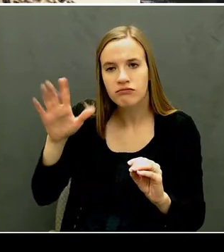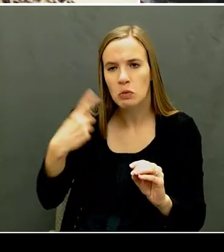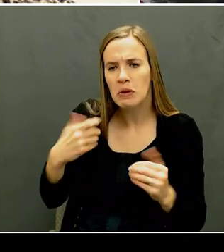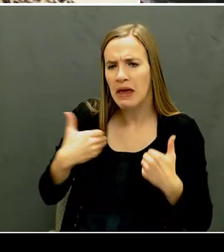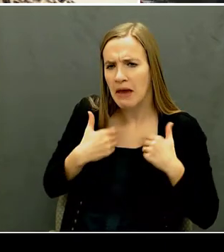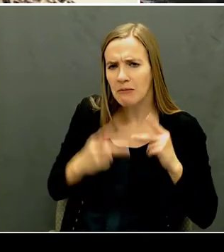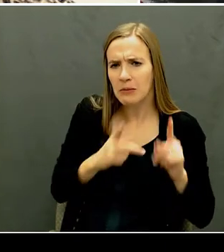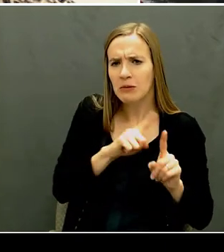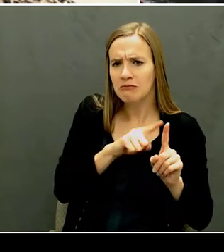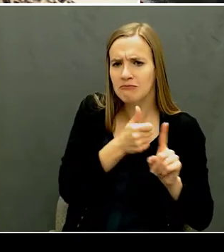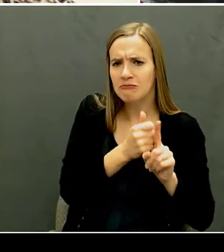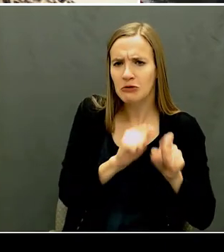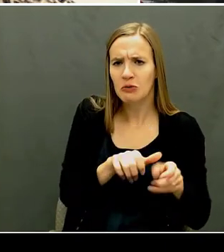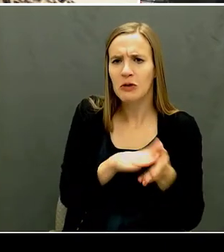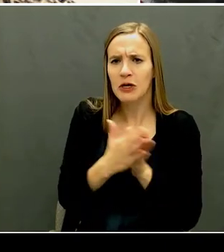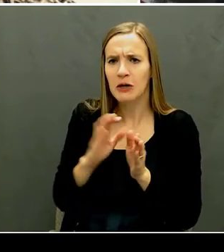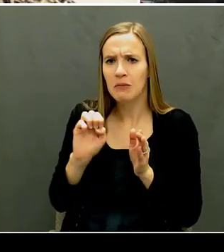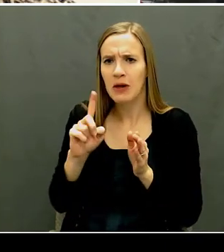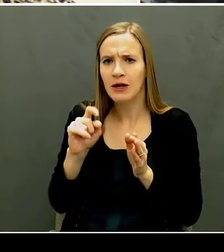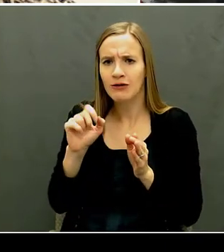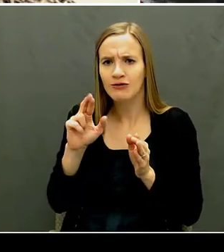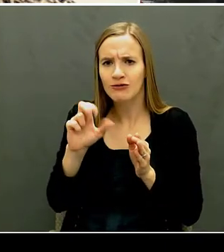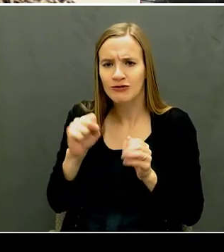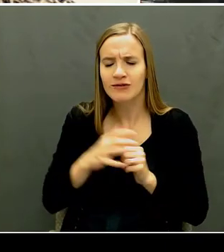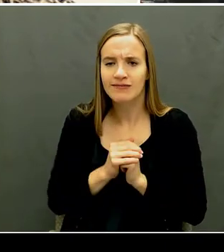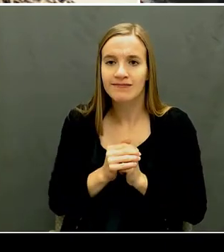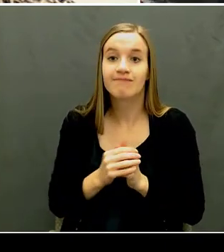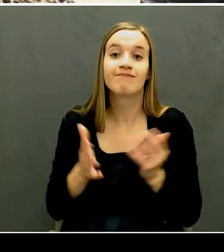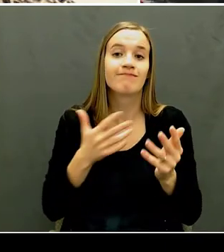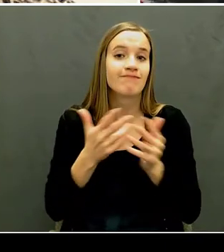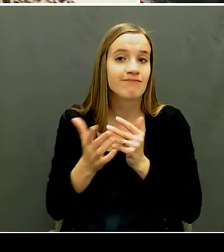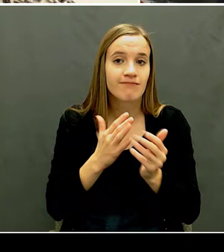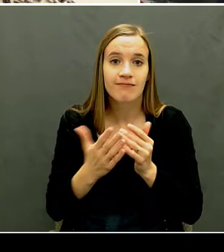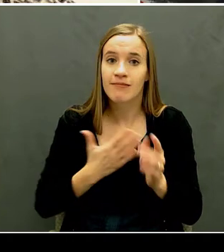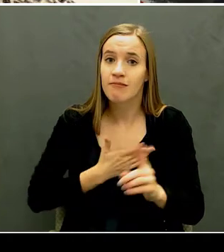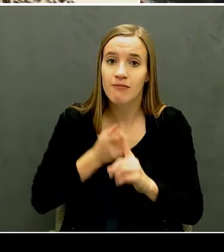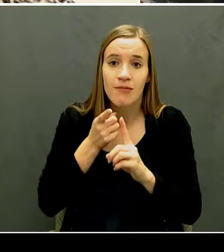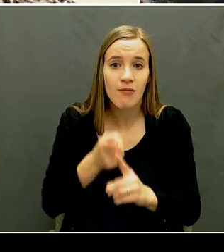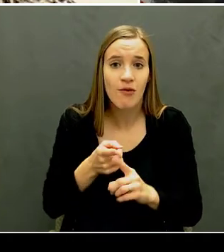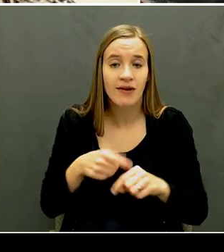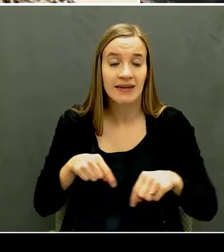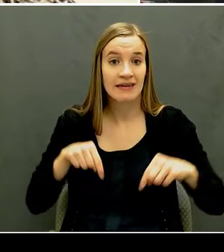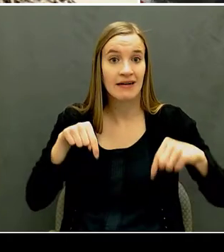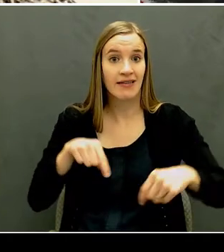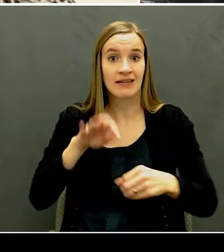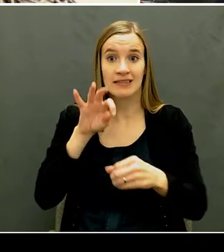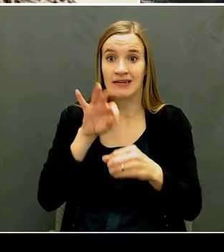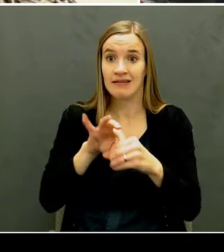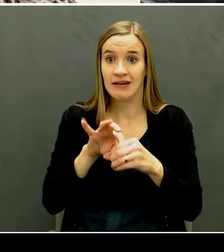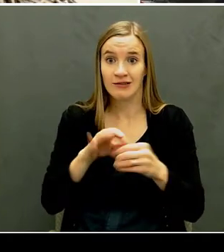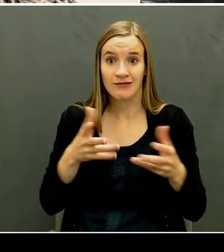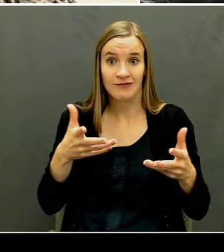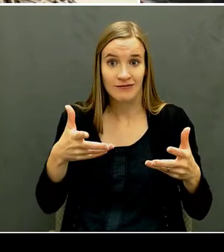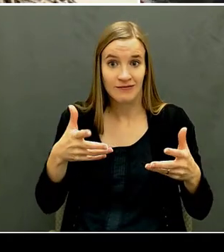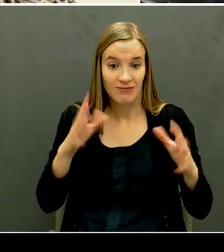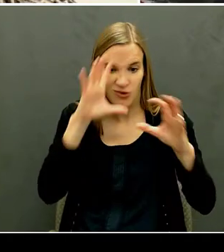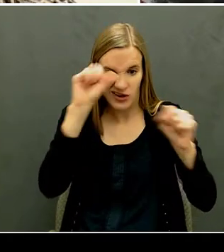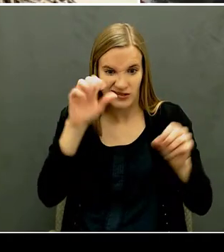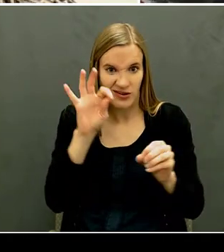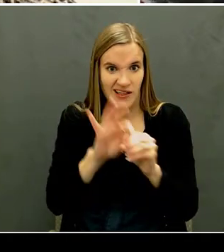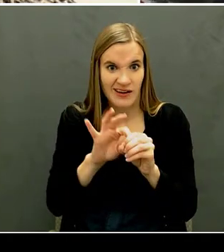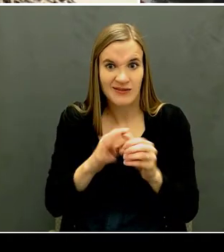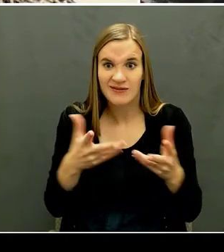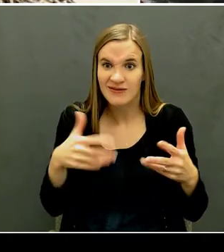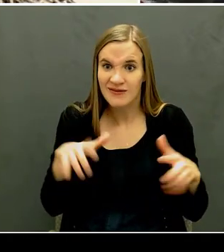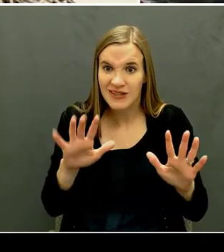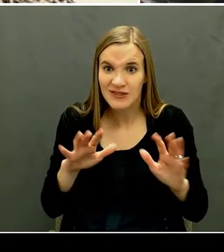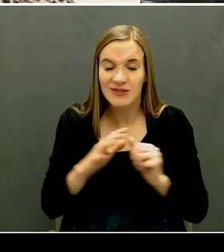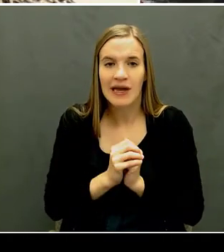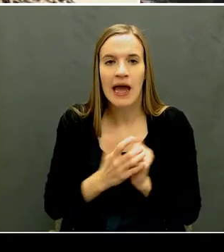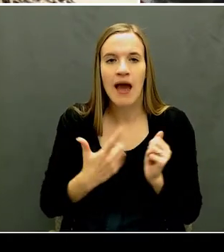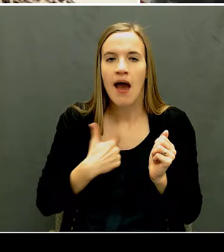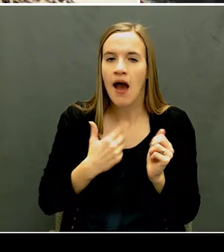election, I hope, I encourage somebody to take that and gather that up and not let that stuff get